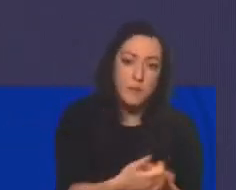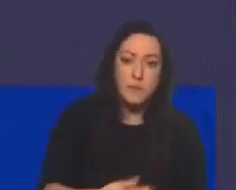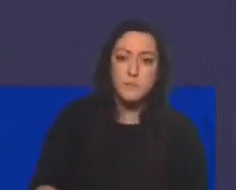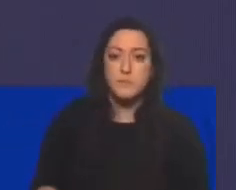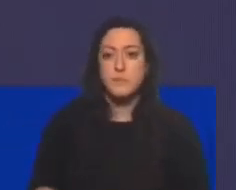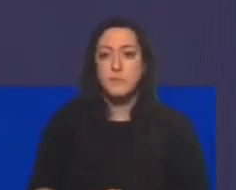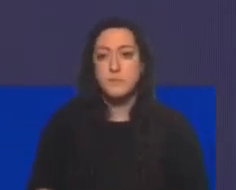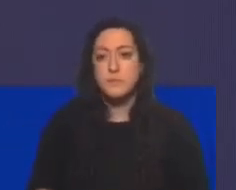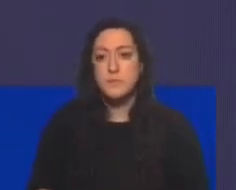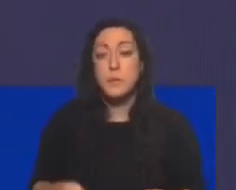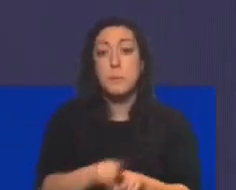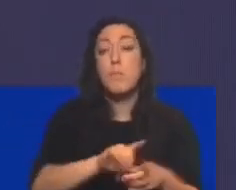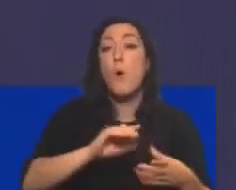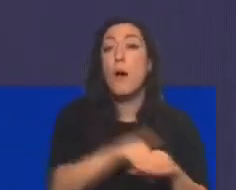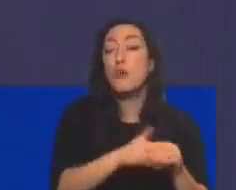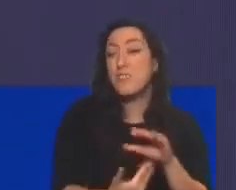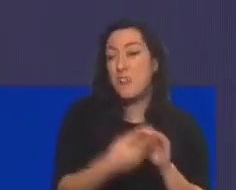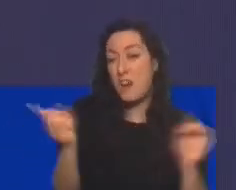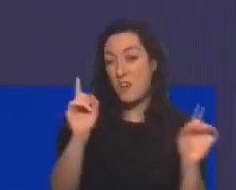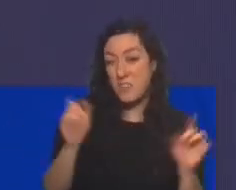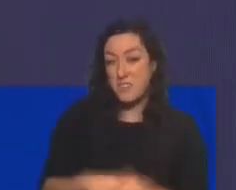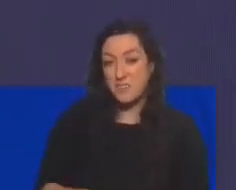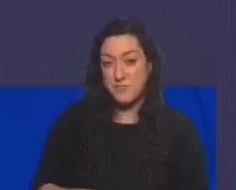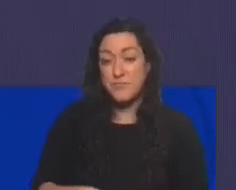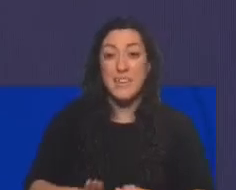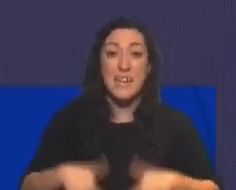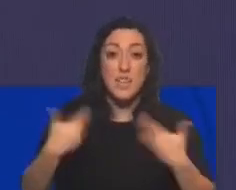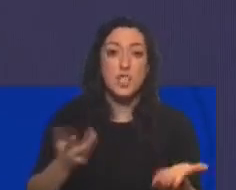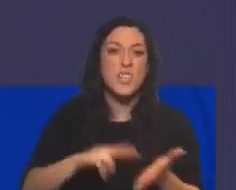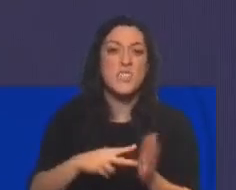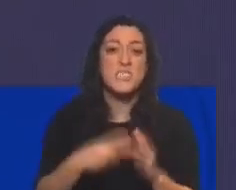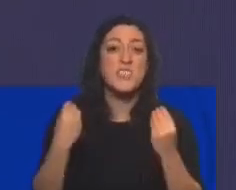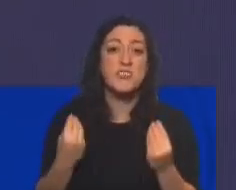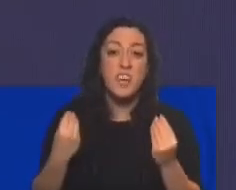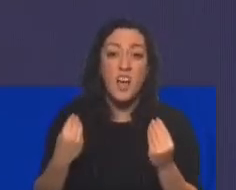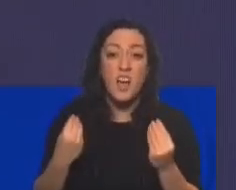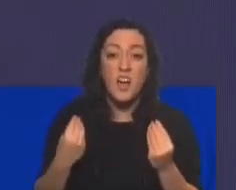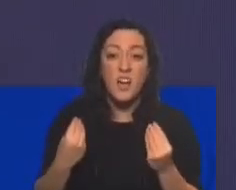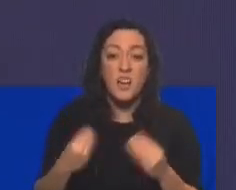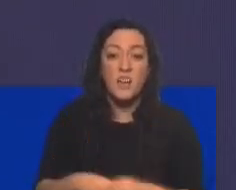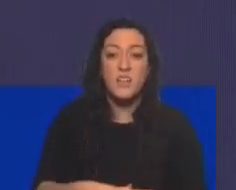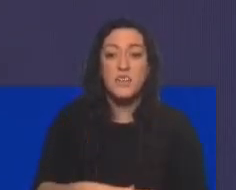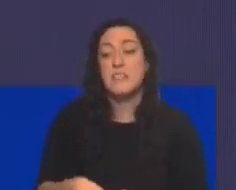remuneration. That is not the central bank. Now, then it means that my